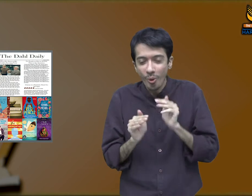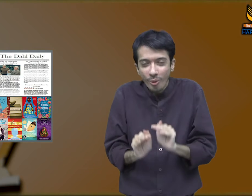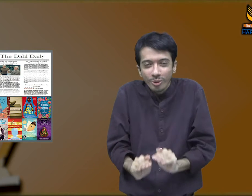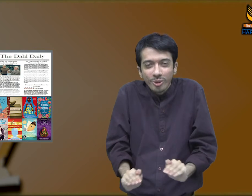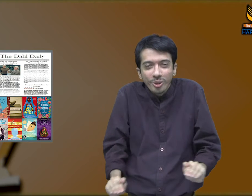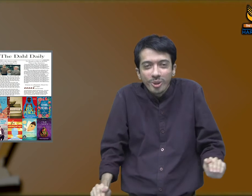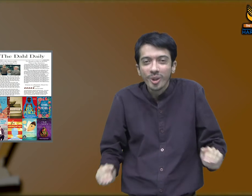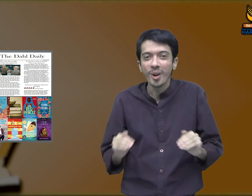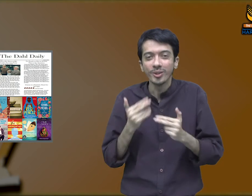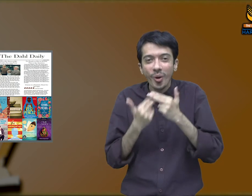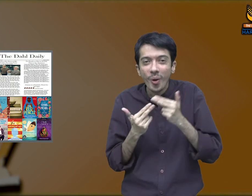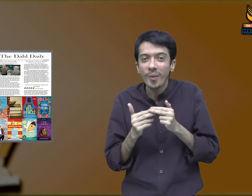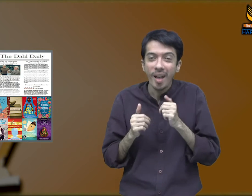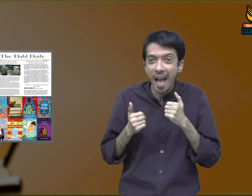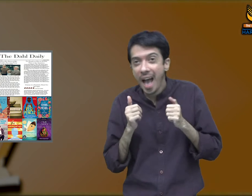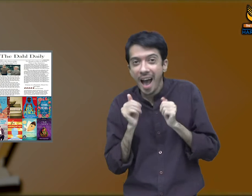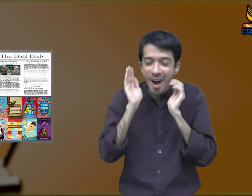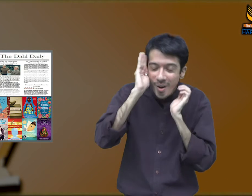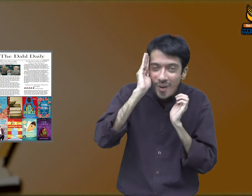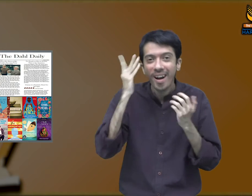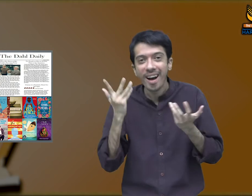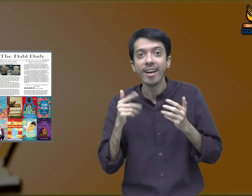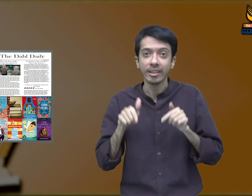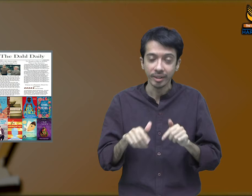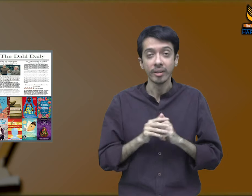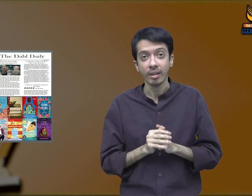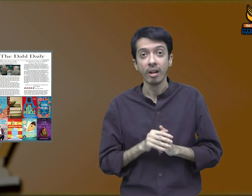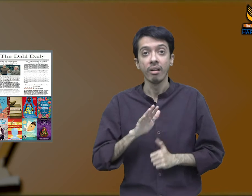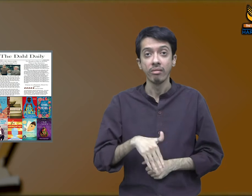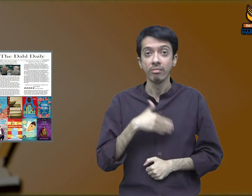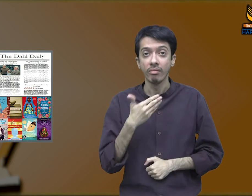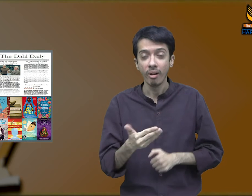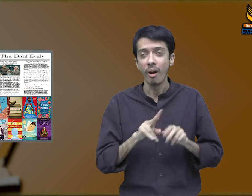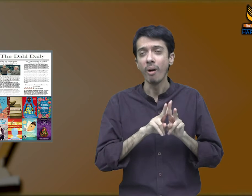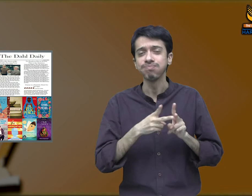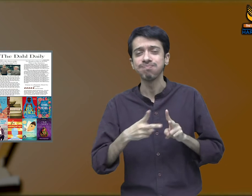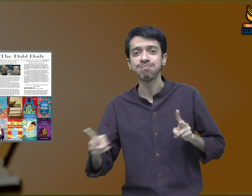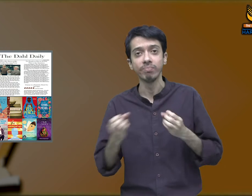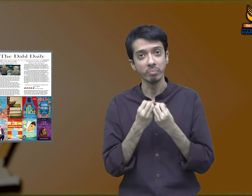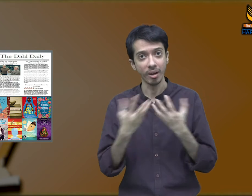fairy tales and stories for kids or it is written on many other topics.